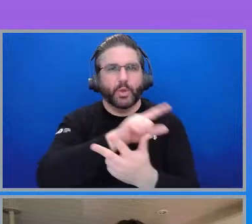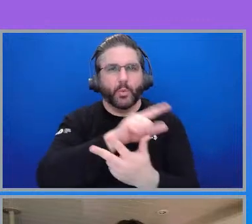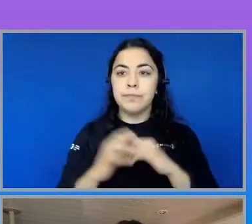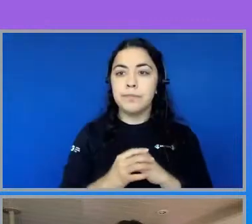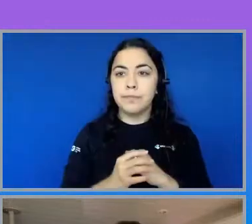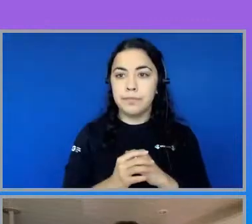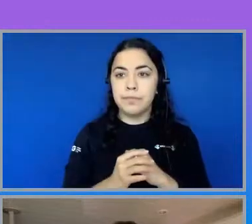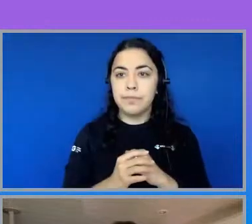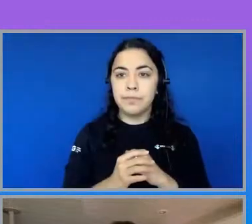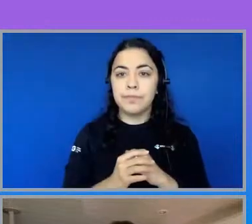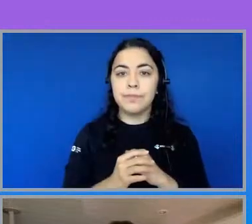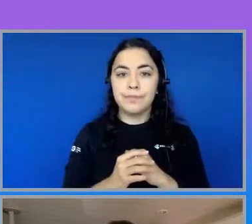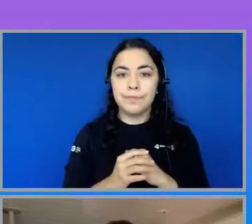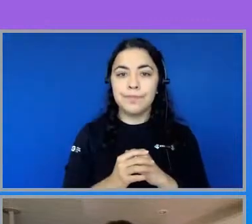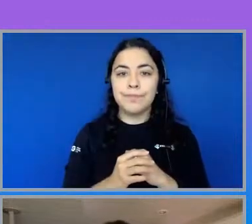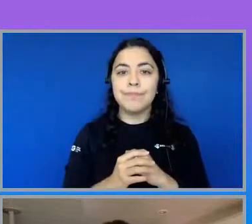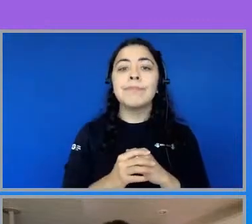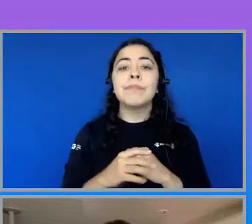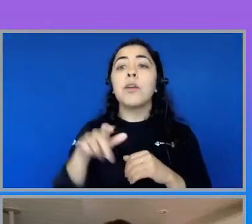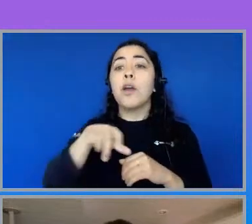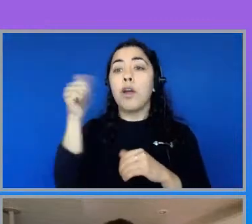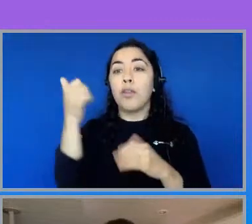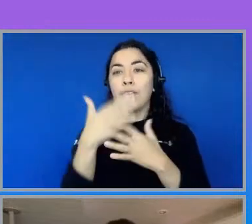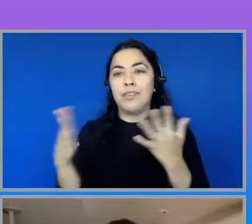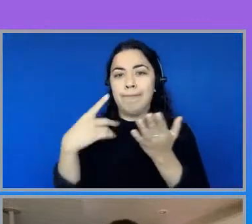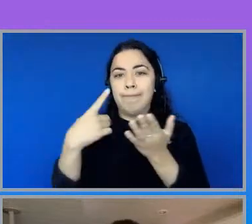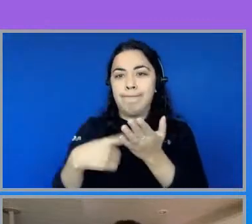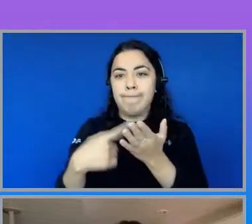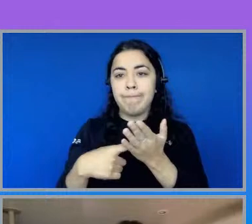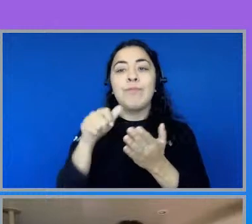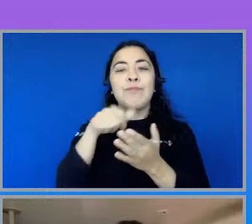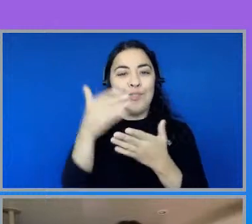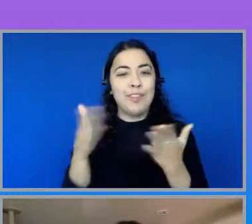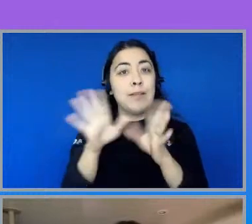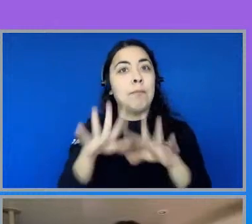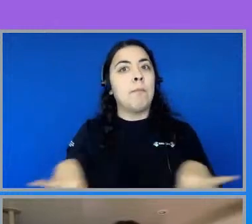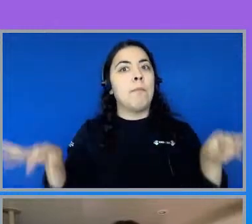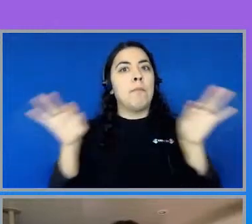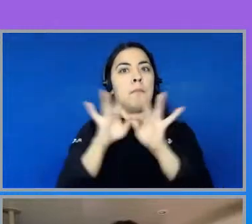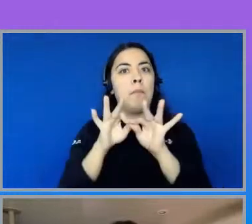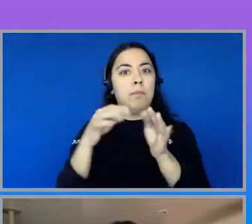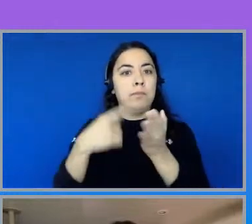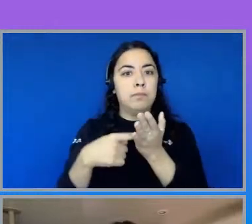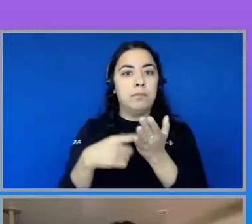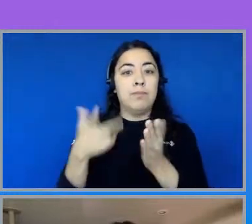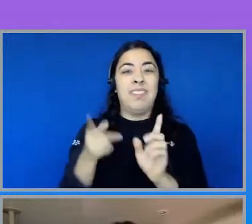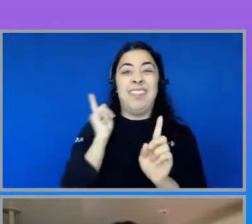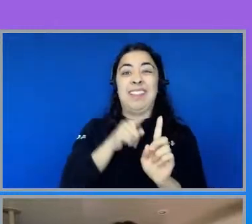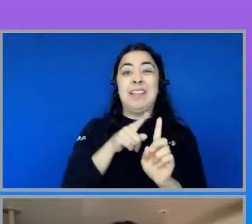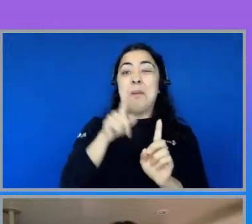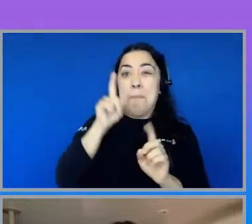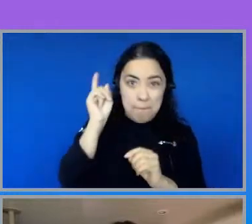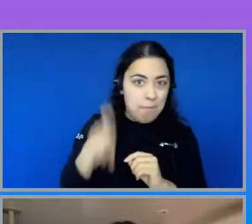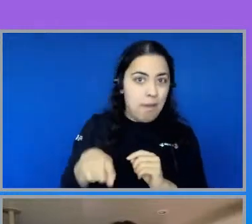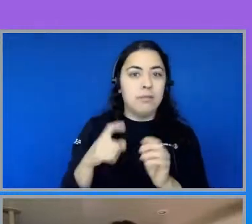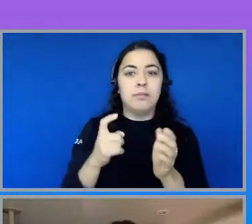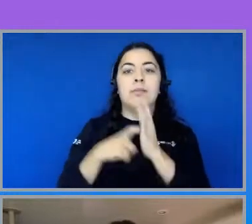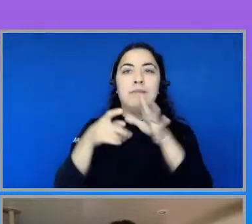reading order. Now, the other thing that was very important